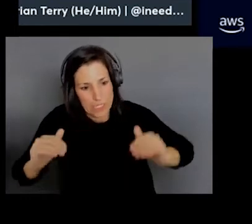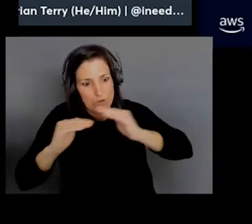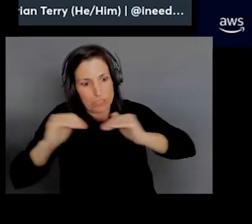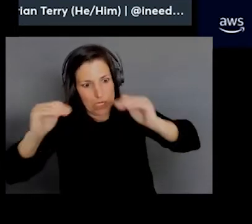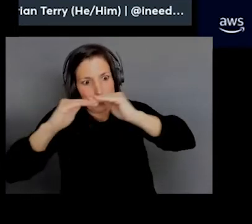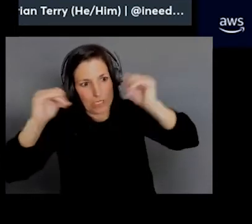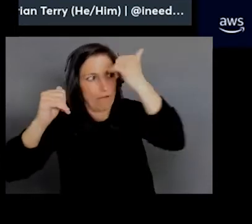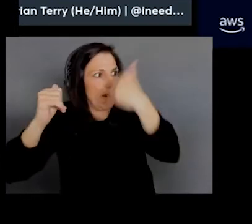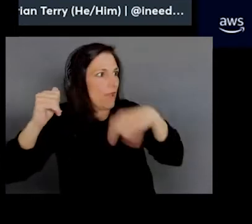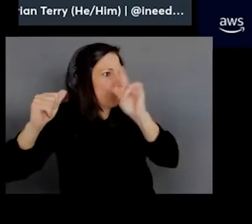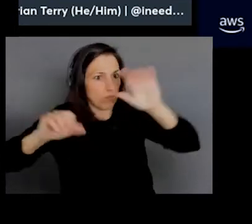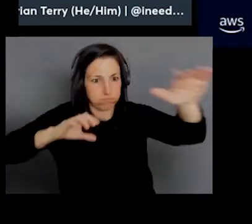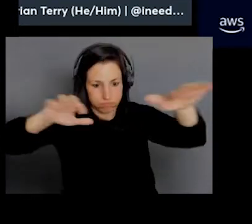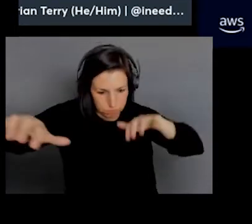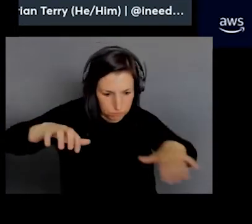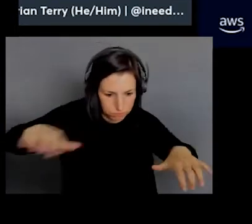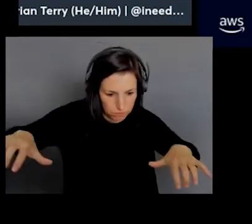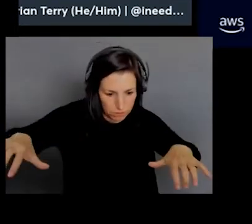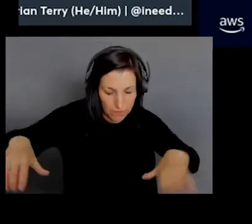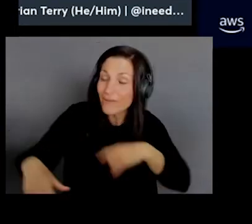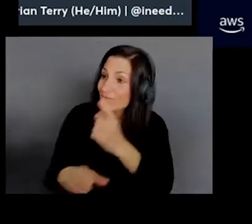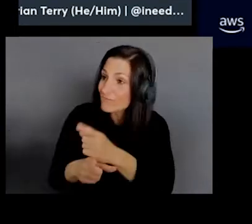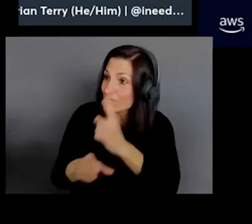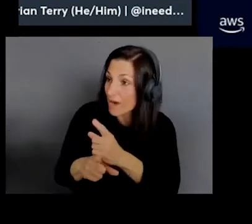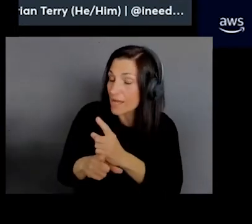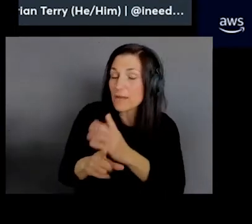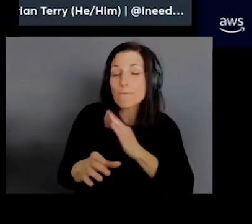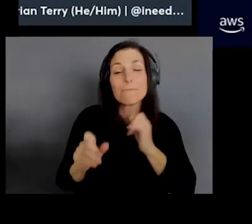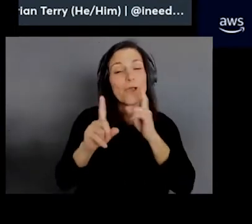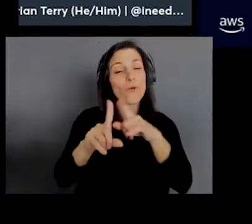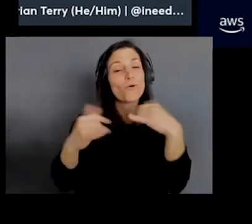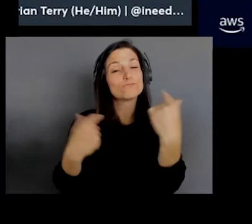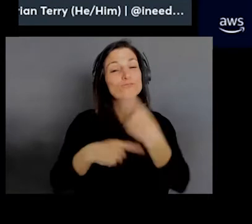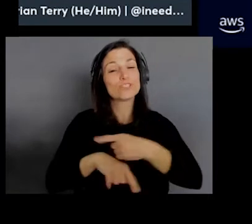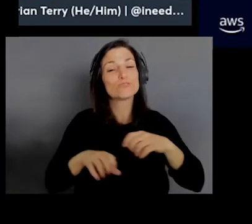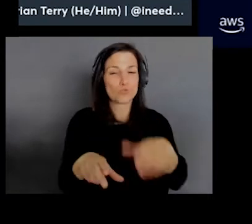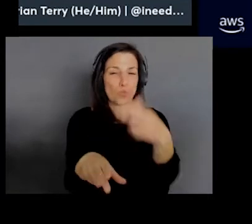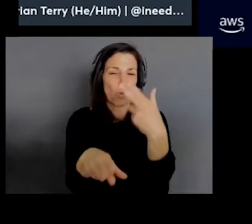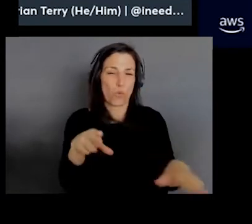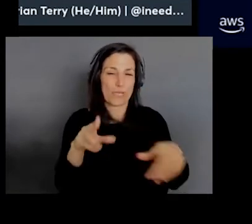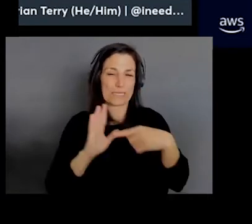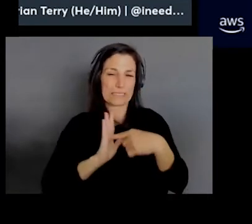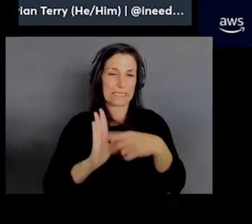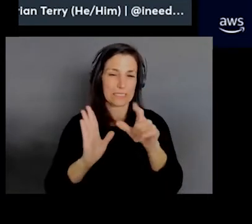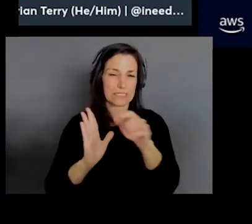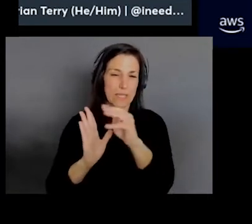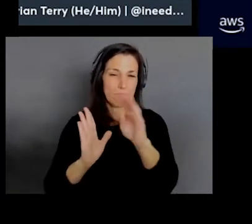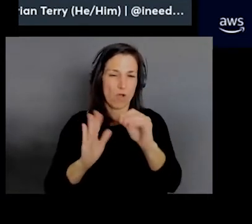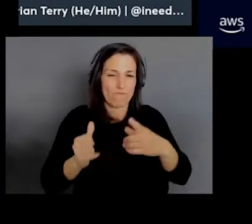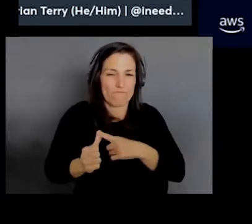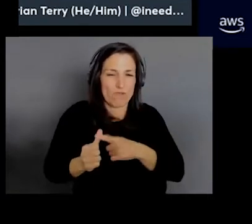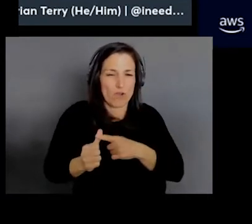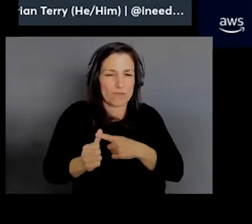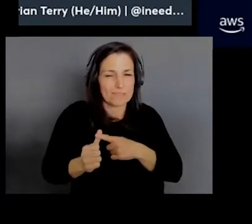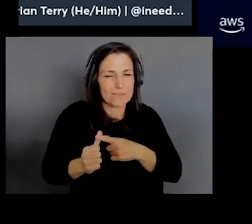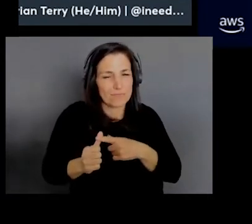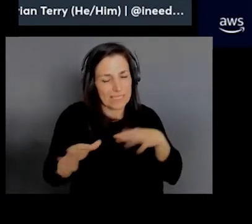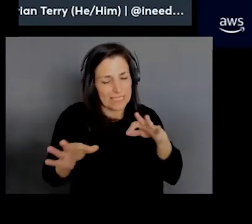And my goal today is to do a quick demo. I wanna show you a little bit of some of the problem statements that my customers are working through, and then I can walk you through a demo